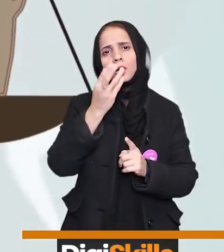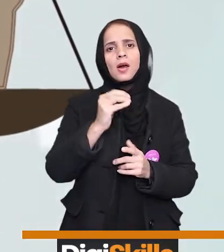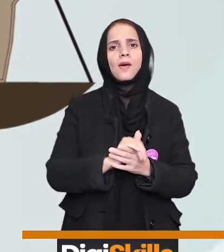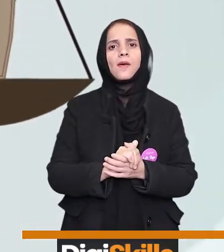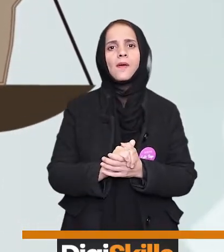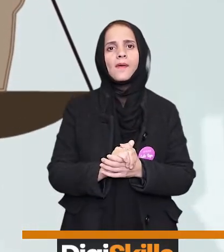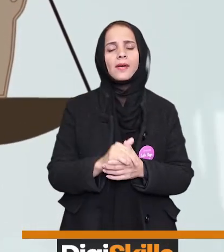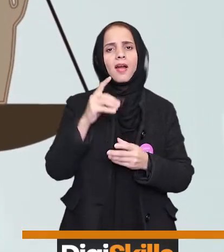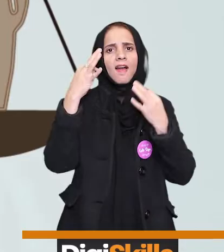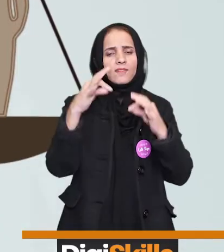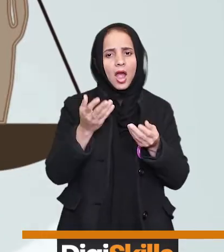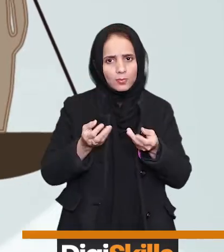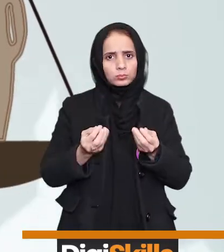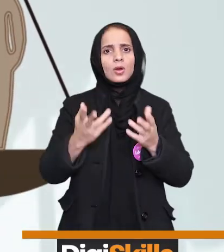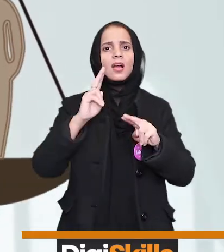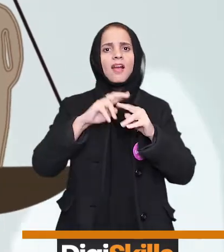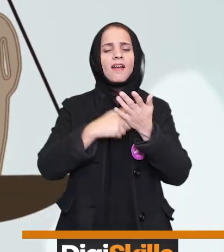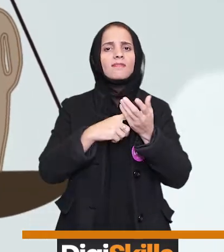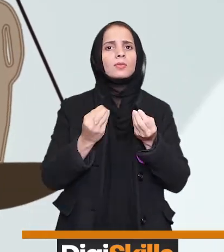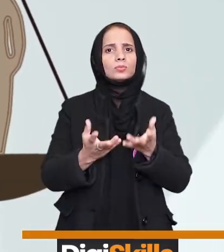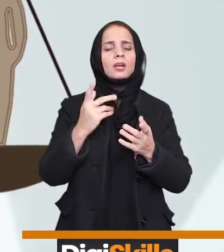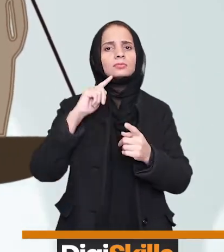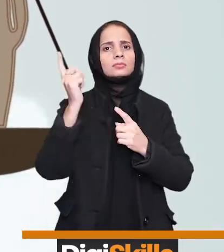I know such fresh freelancer as well.